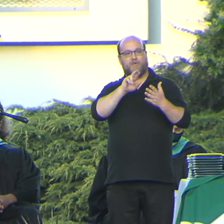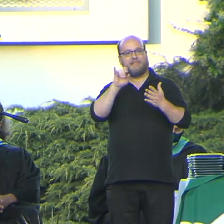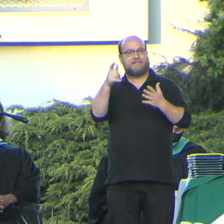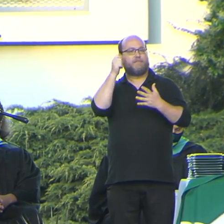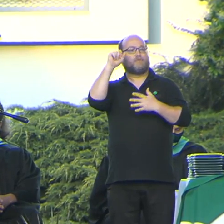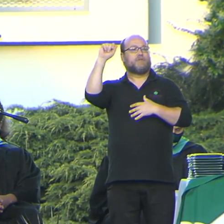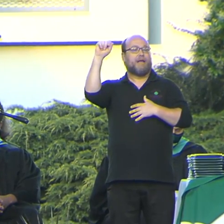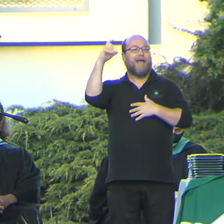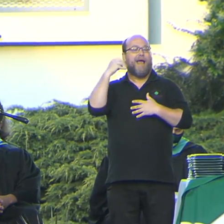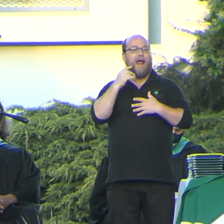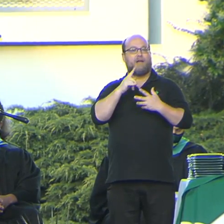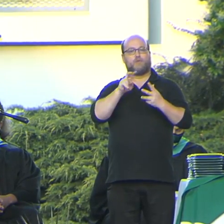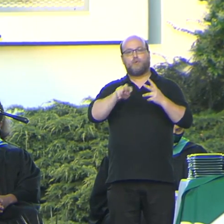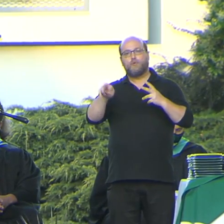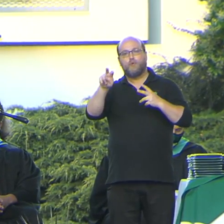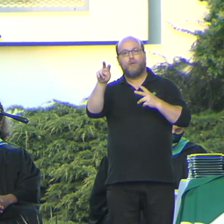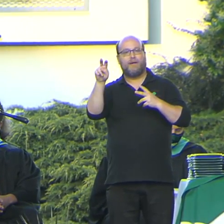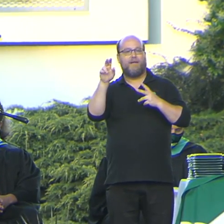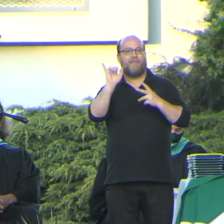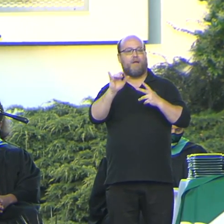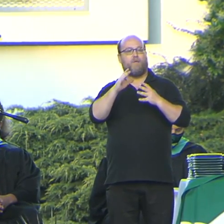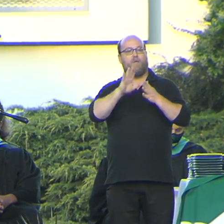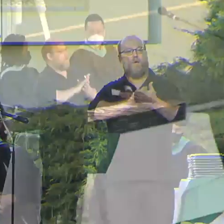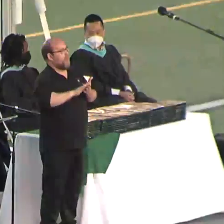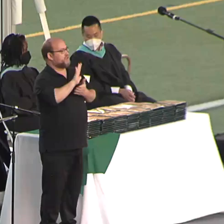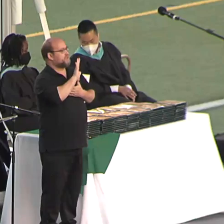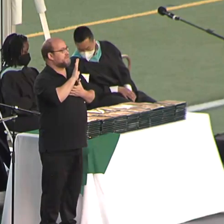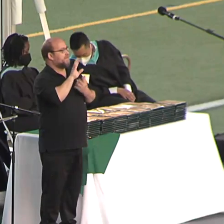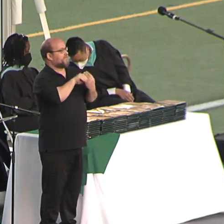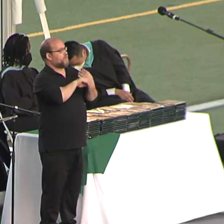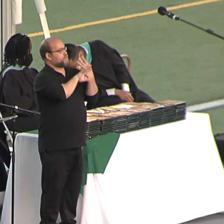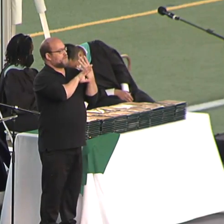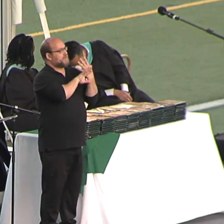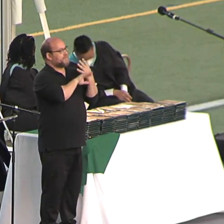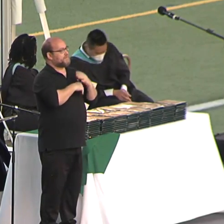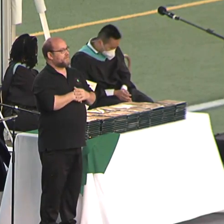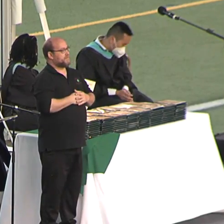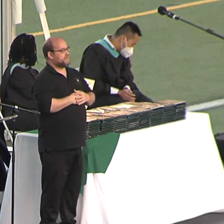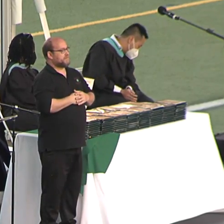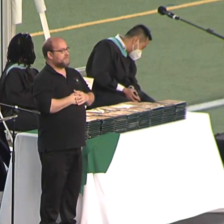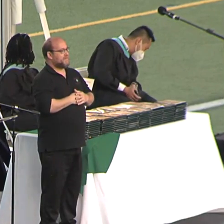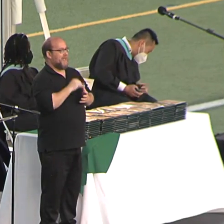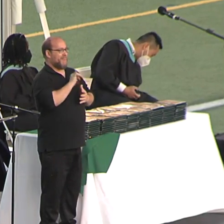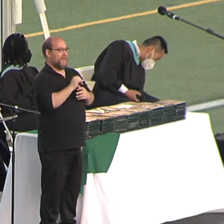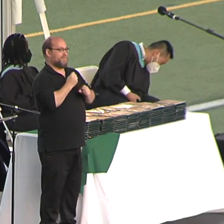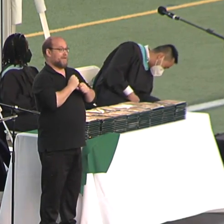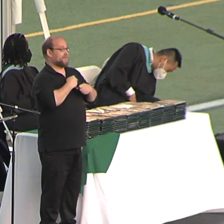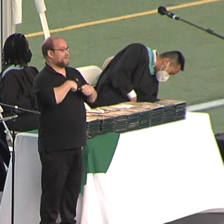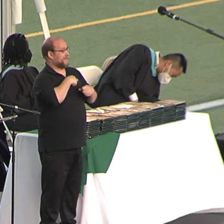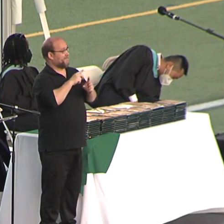and none of these things have stopped us from being here on this stage. This makes me even more excited and I cannot